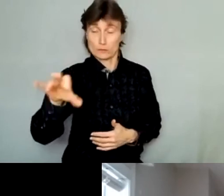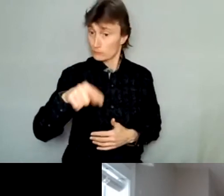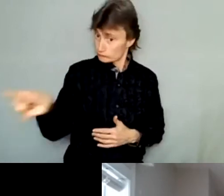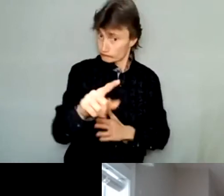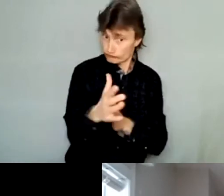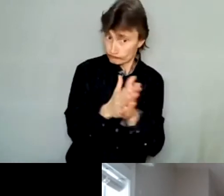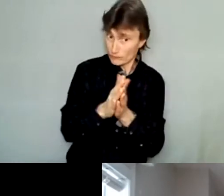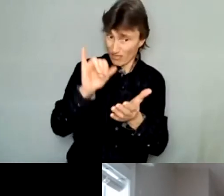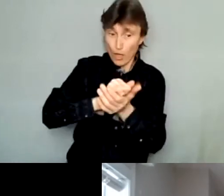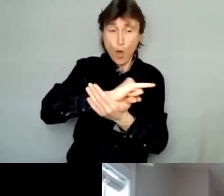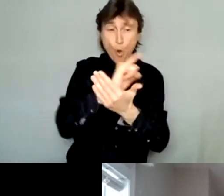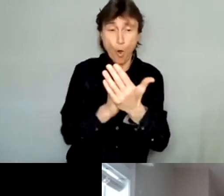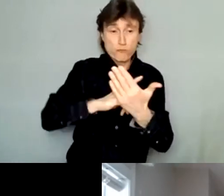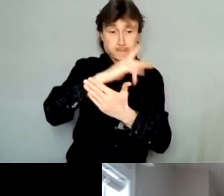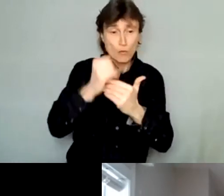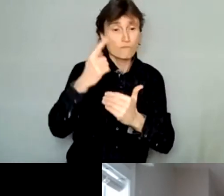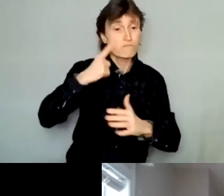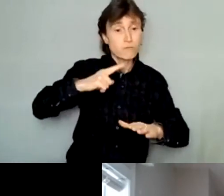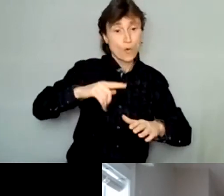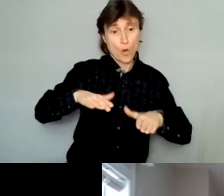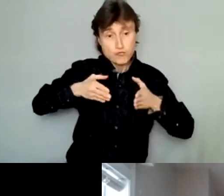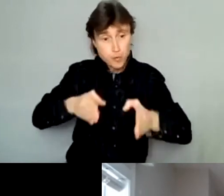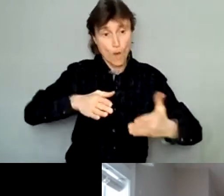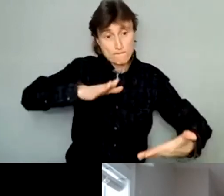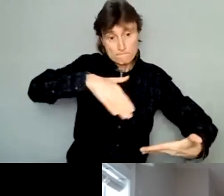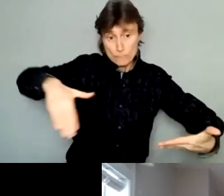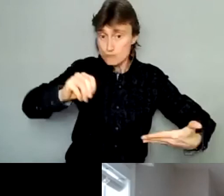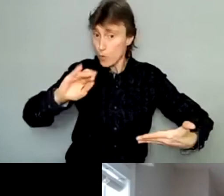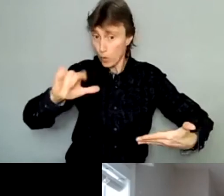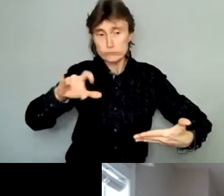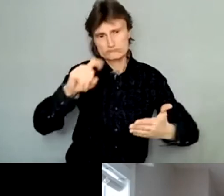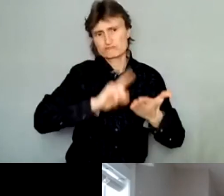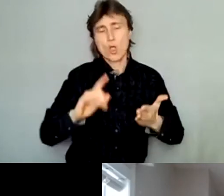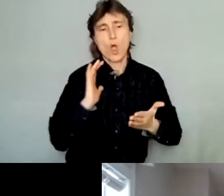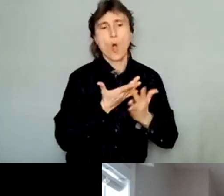program, please take a look at our website. Alternatively, you can also email us at publicart@calgaryartsdevelopment.com.